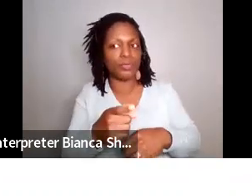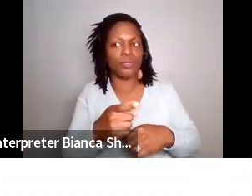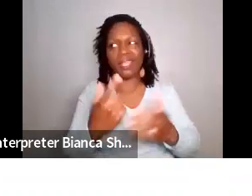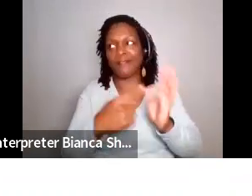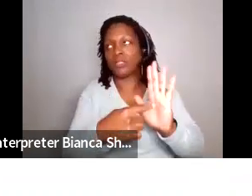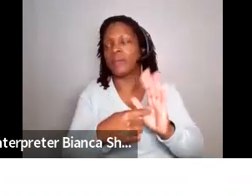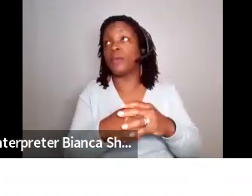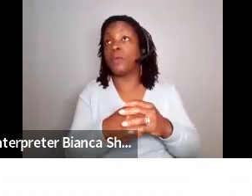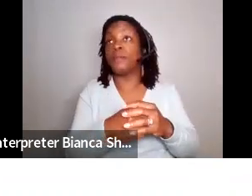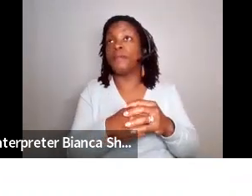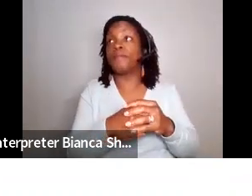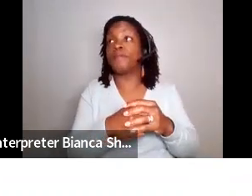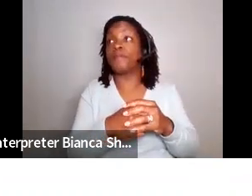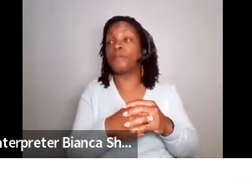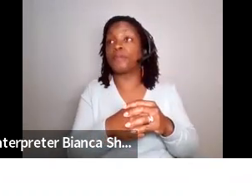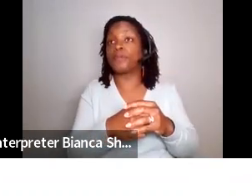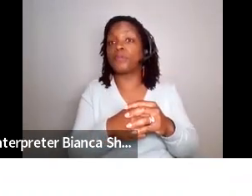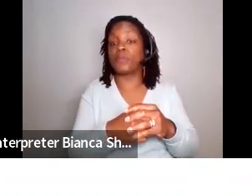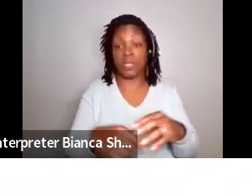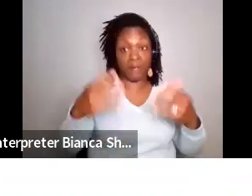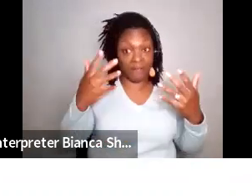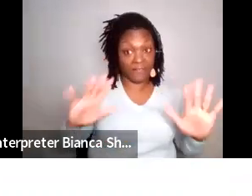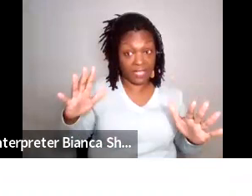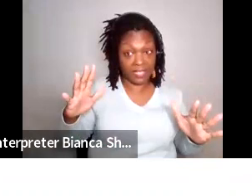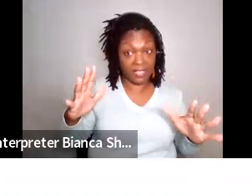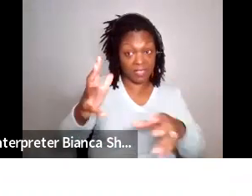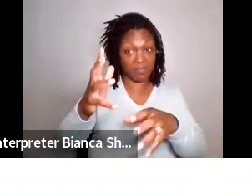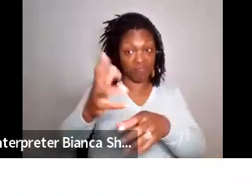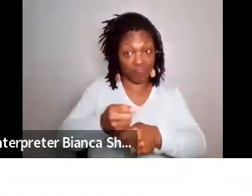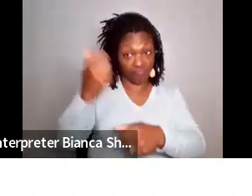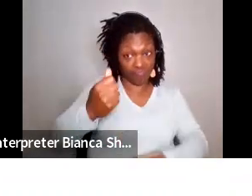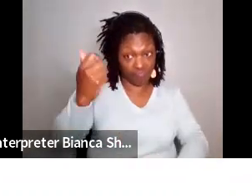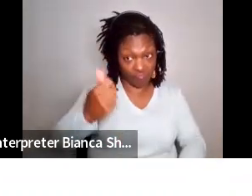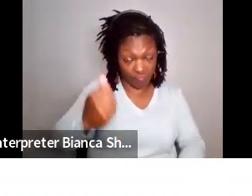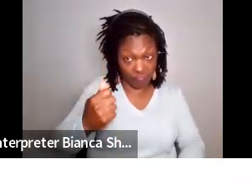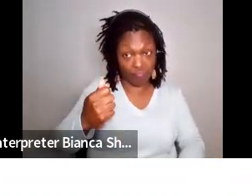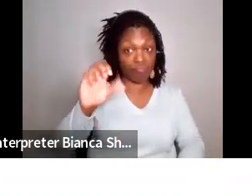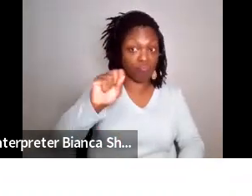For example, Are they receiving social security, disability? Are they receiving?